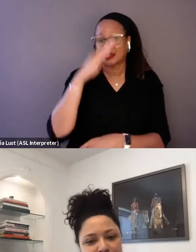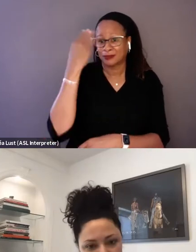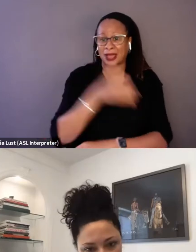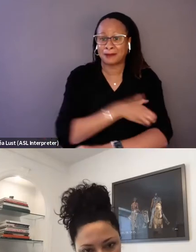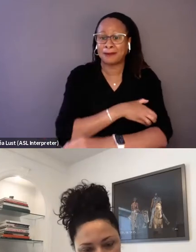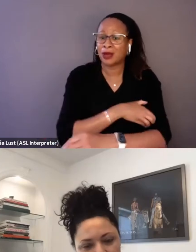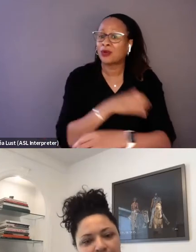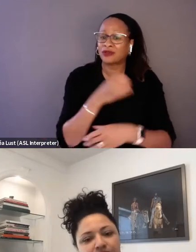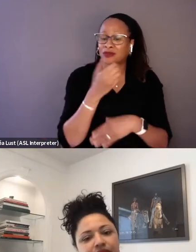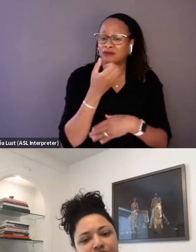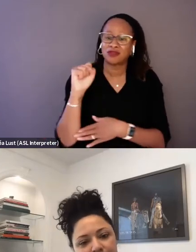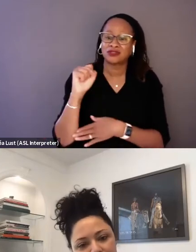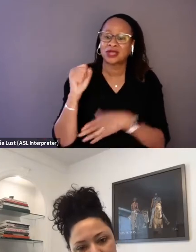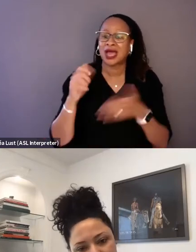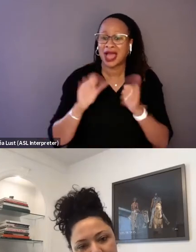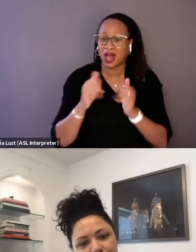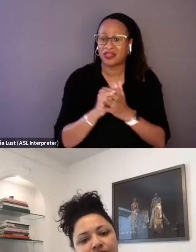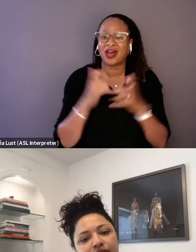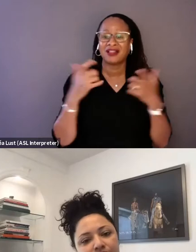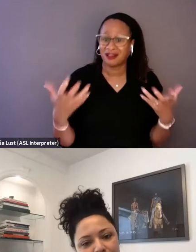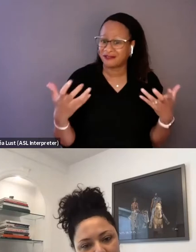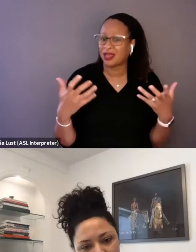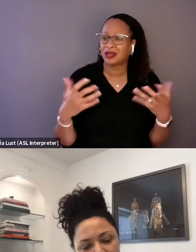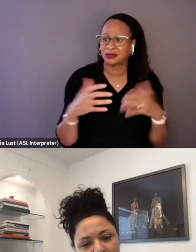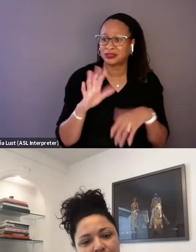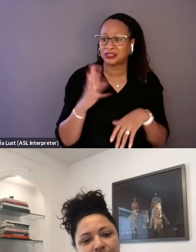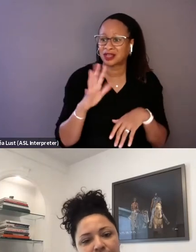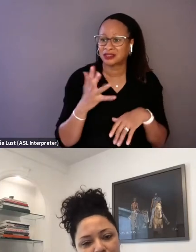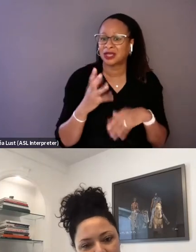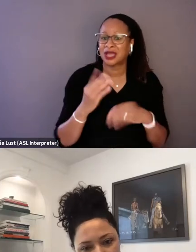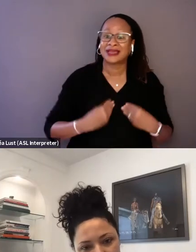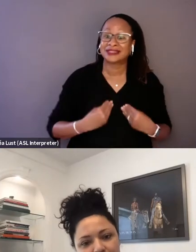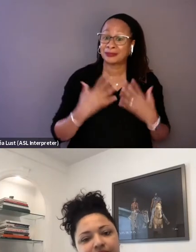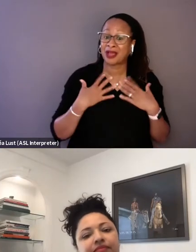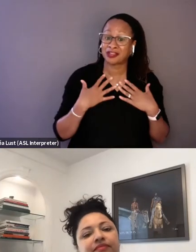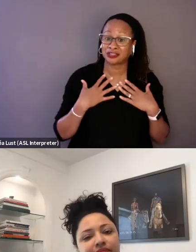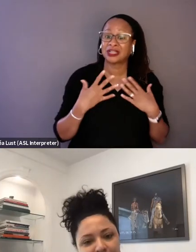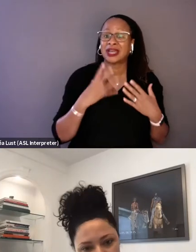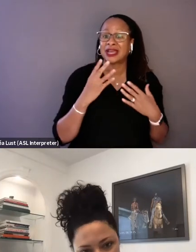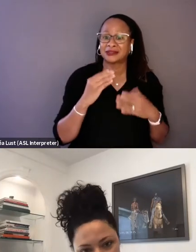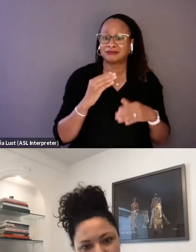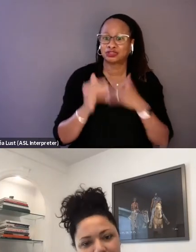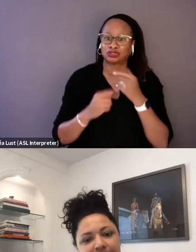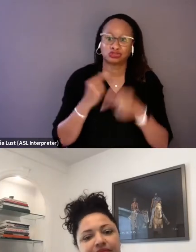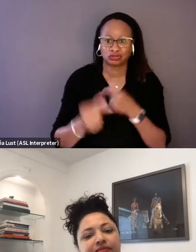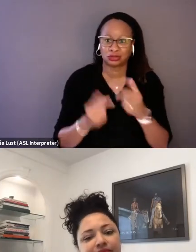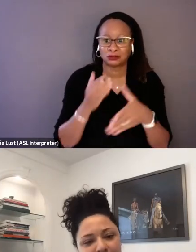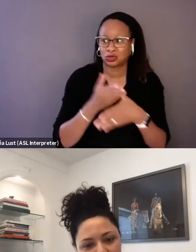the ways in which a lot of that was kind of, you know, inspired and generative but screened them